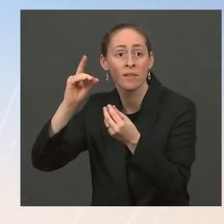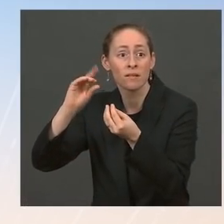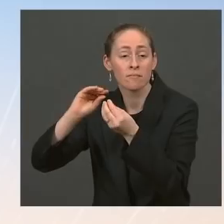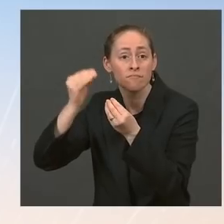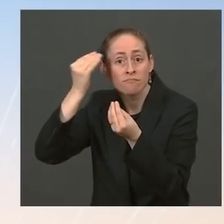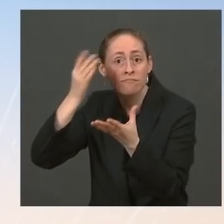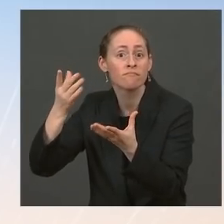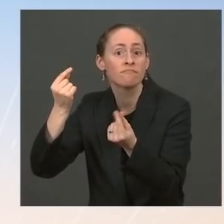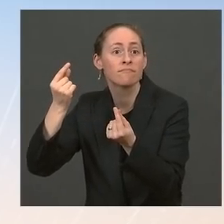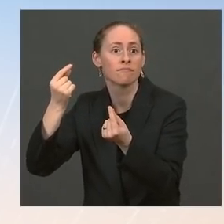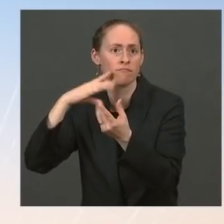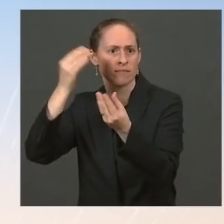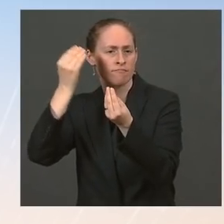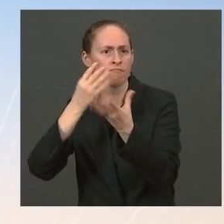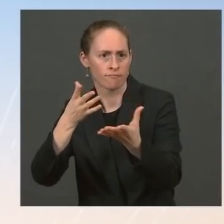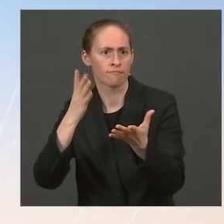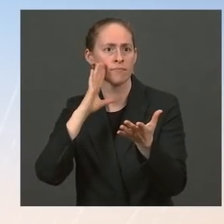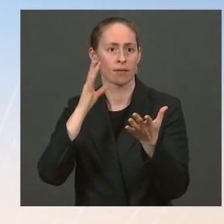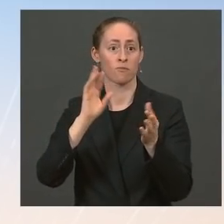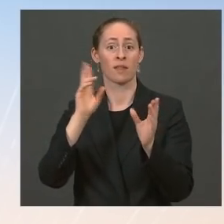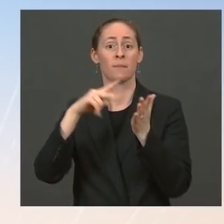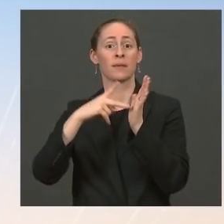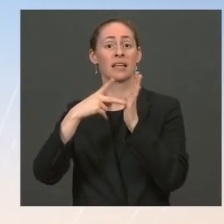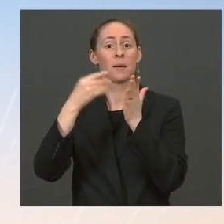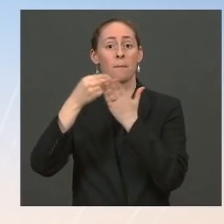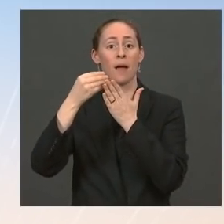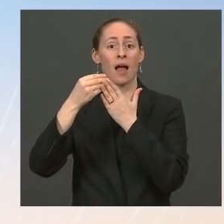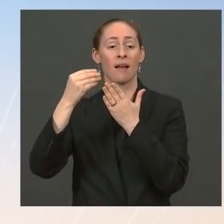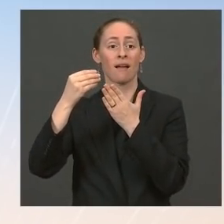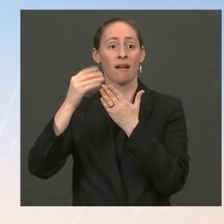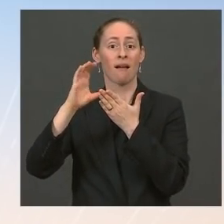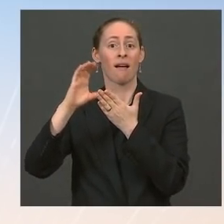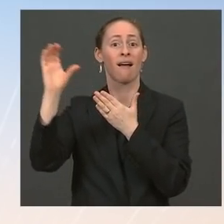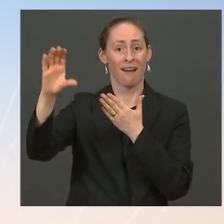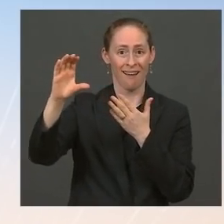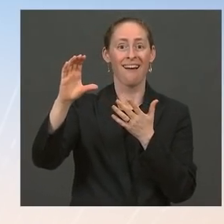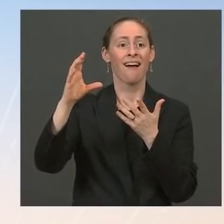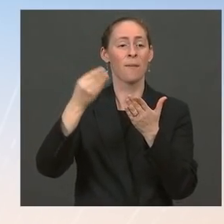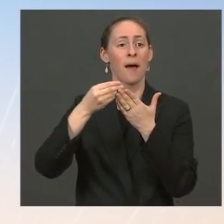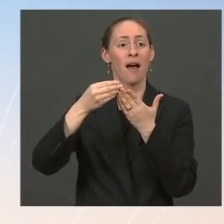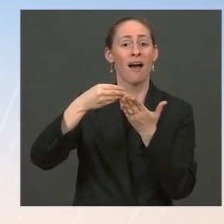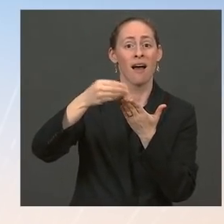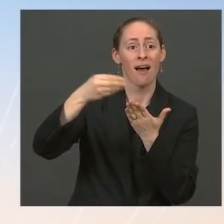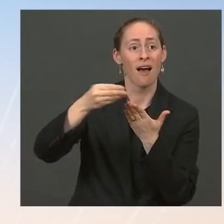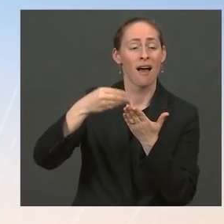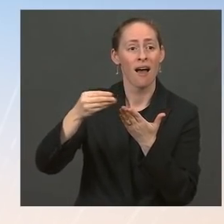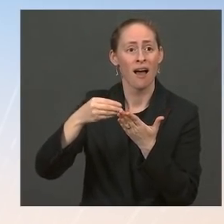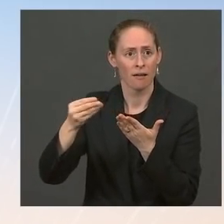"When gas prices are strong, this is literally a cash machine." So, that's noted in the President's letter.